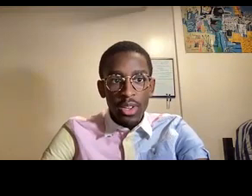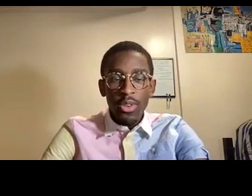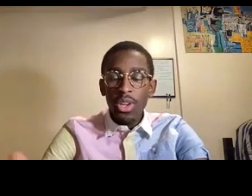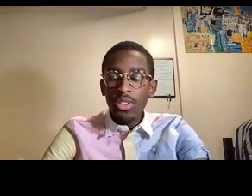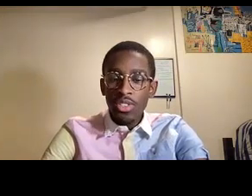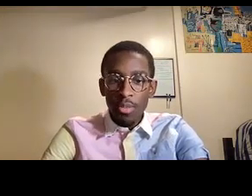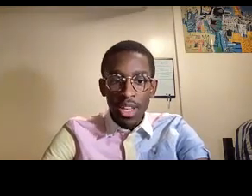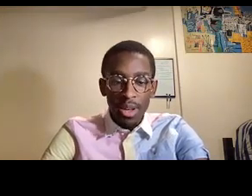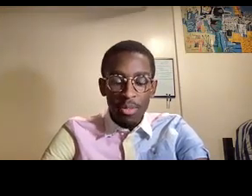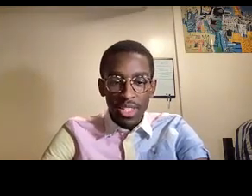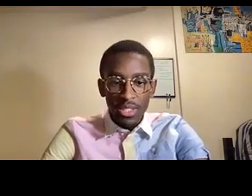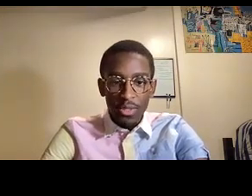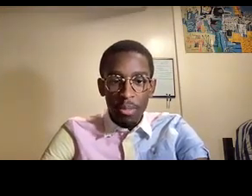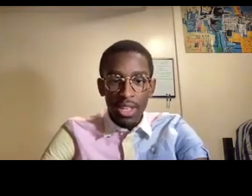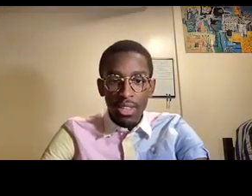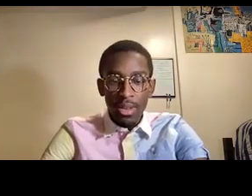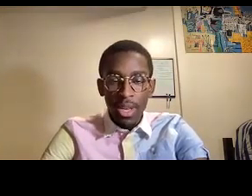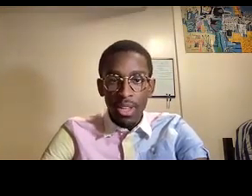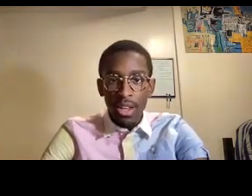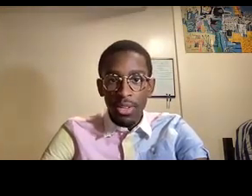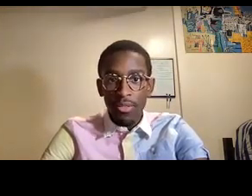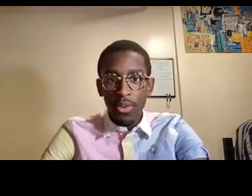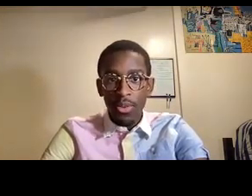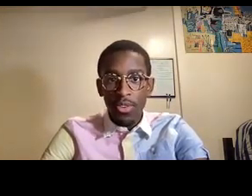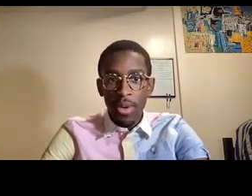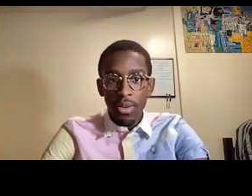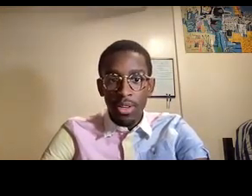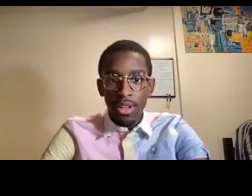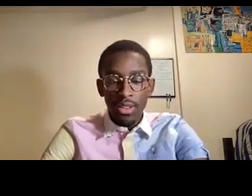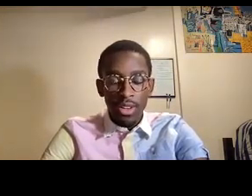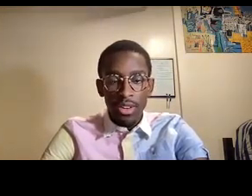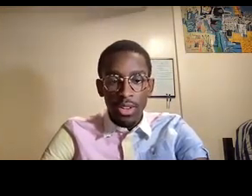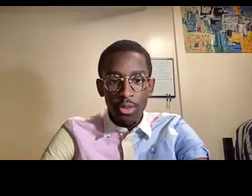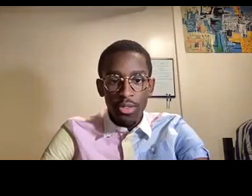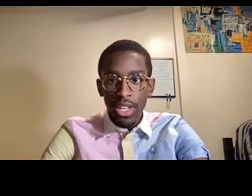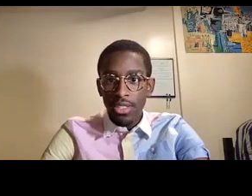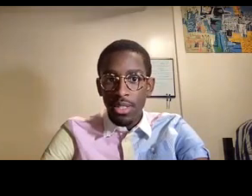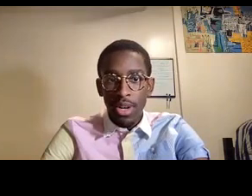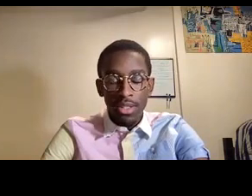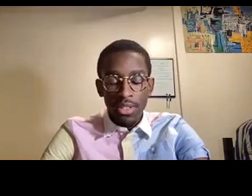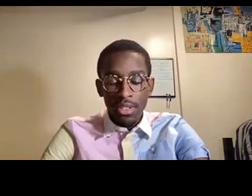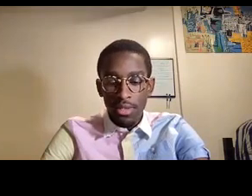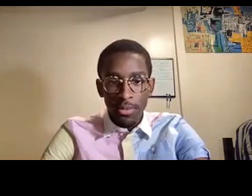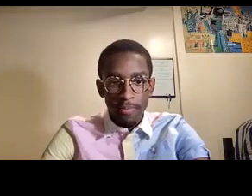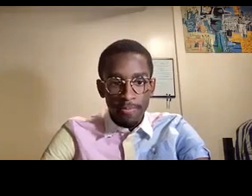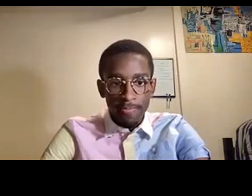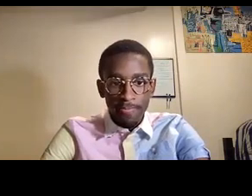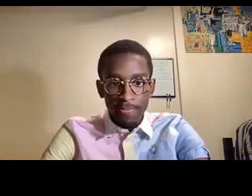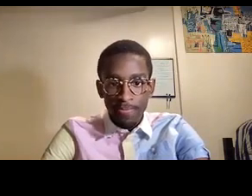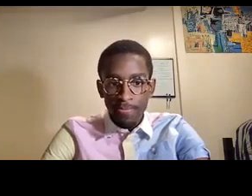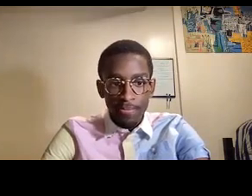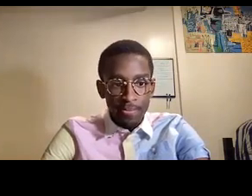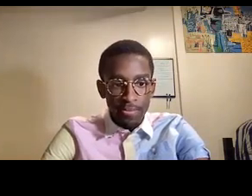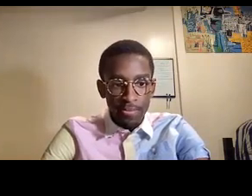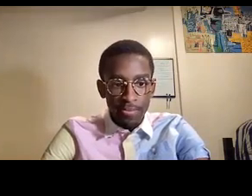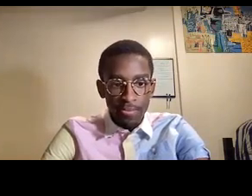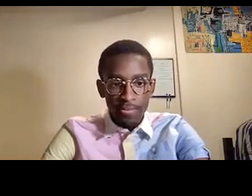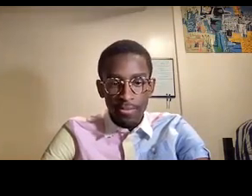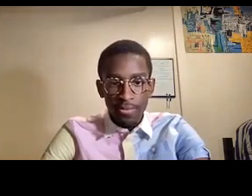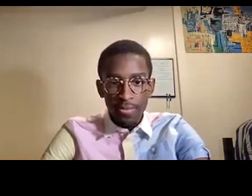So here's just a message from Mike about how he feels about current COVID-19 policies